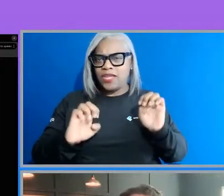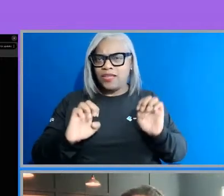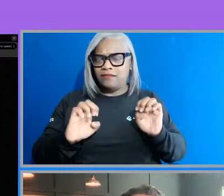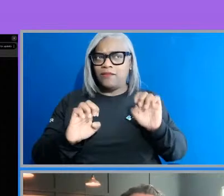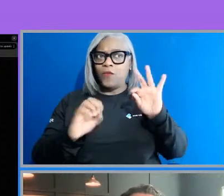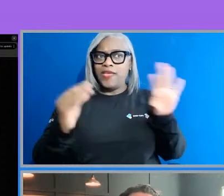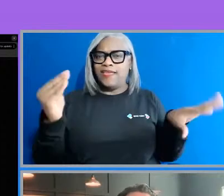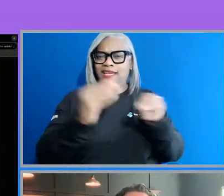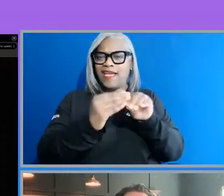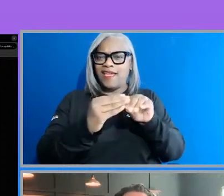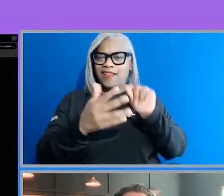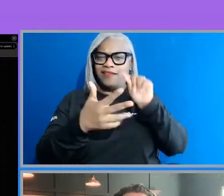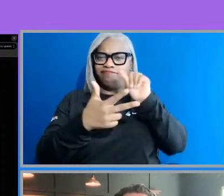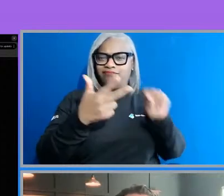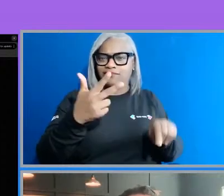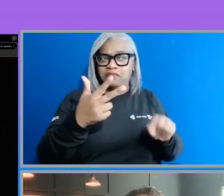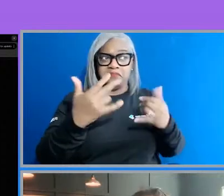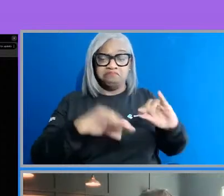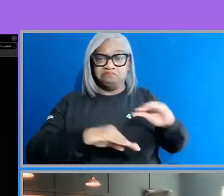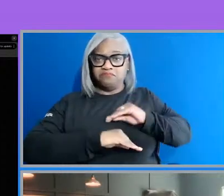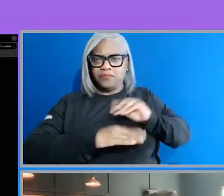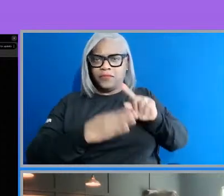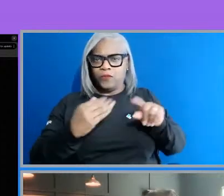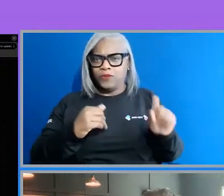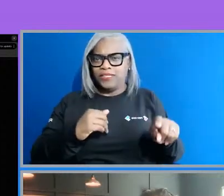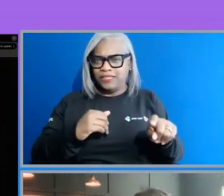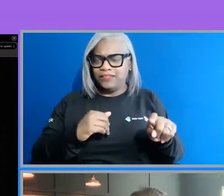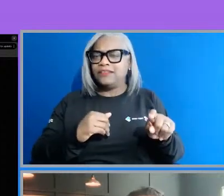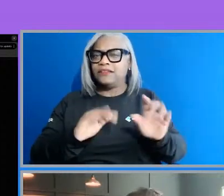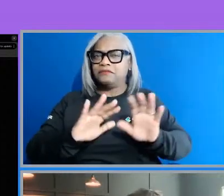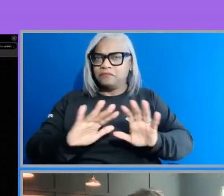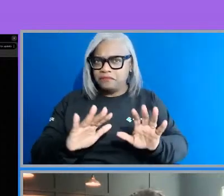added that pattern, that text label that icon? Let's look at